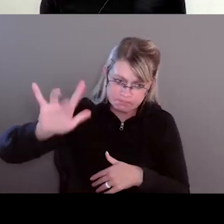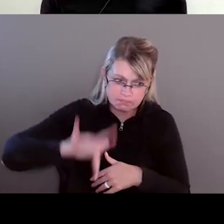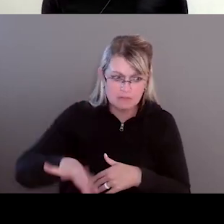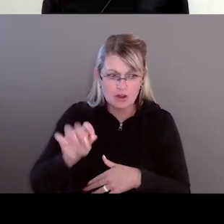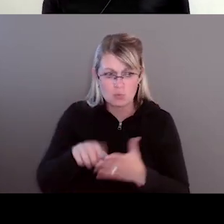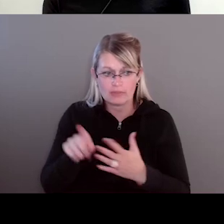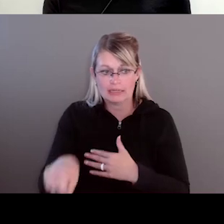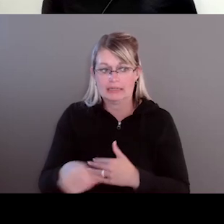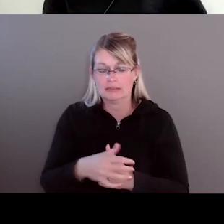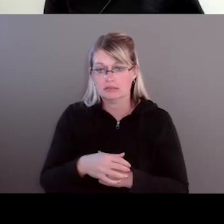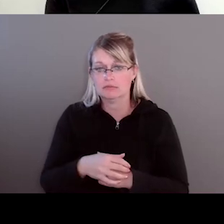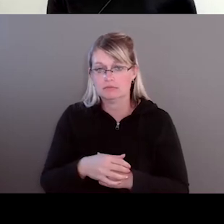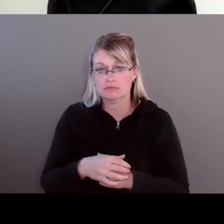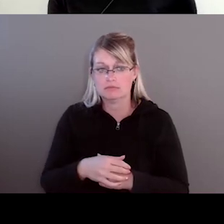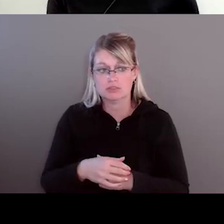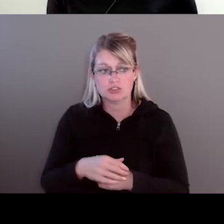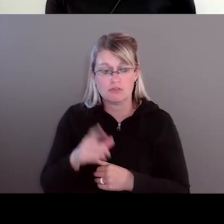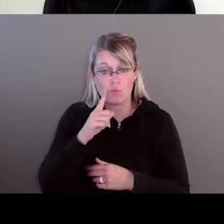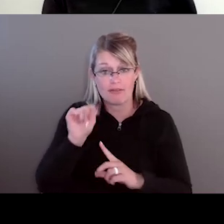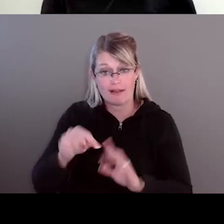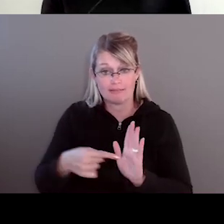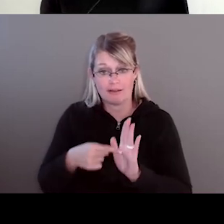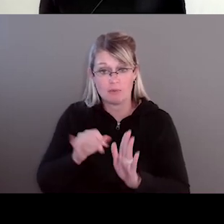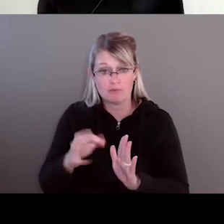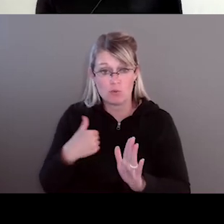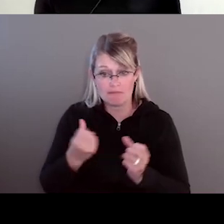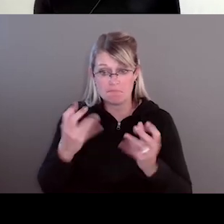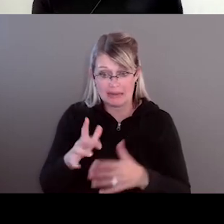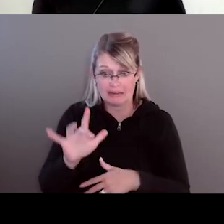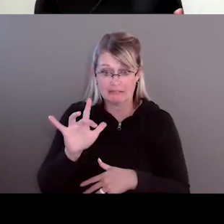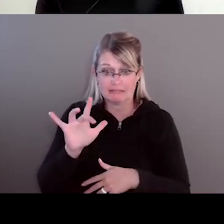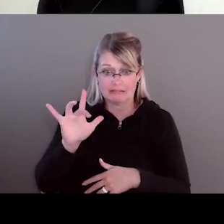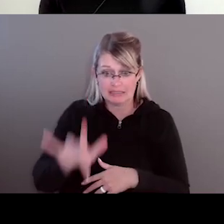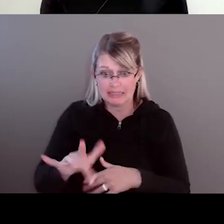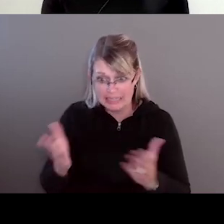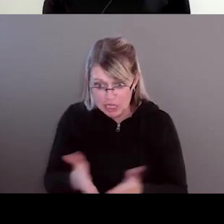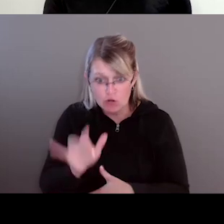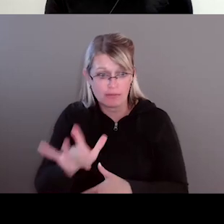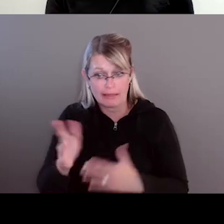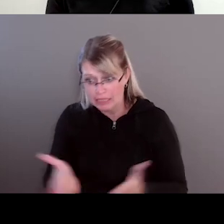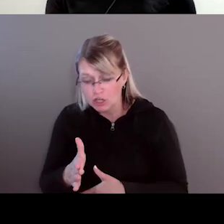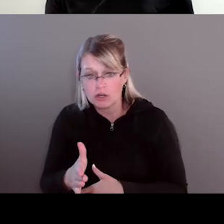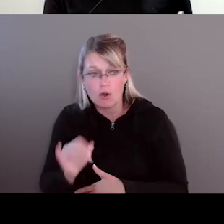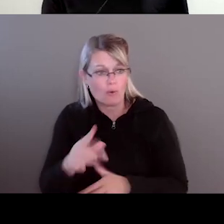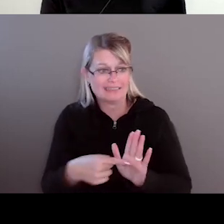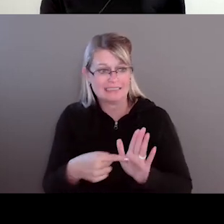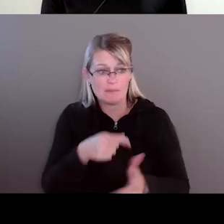need to. If you have a bunch of click heres or in the example you have on the screen it's menu link,